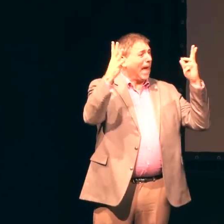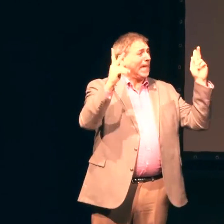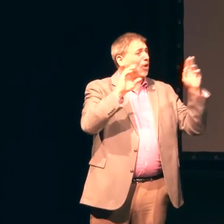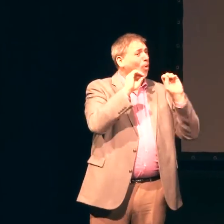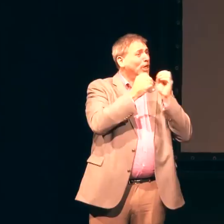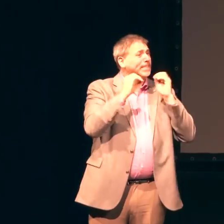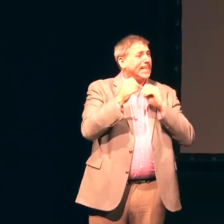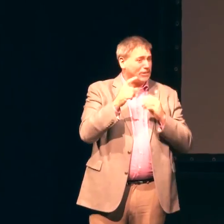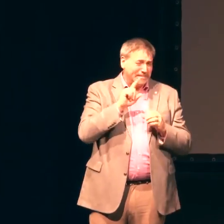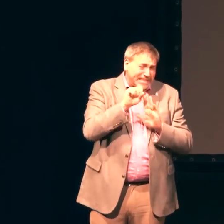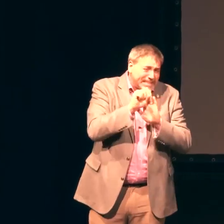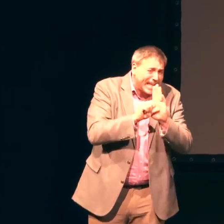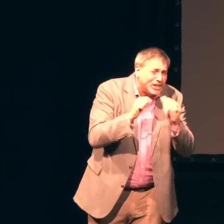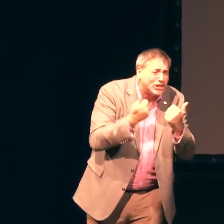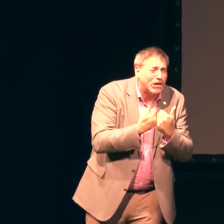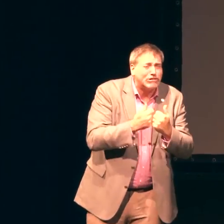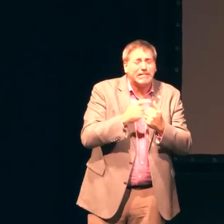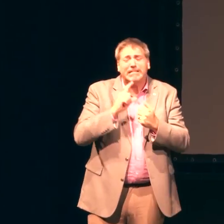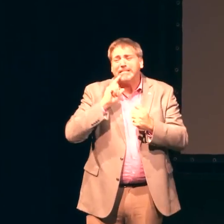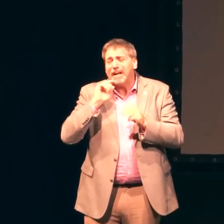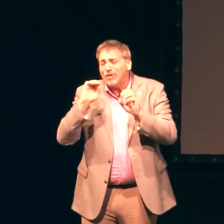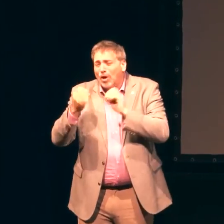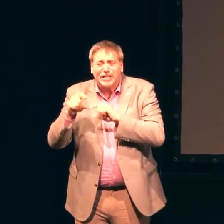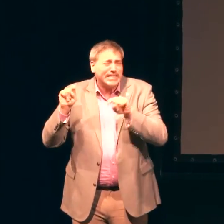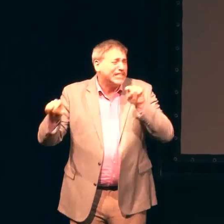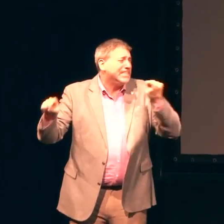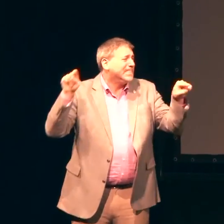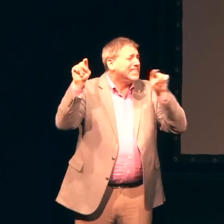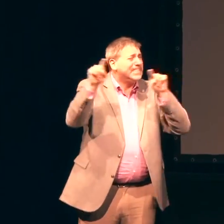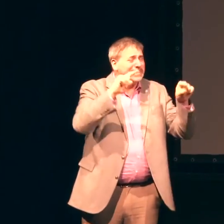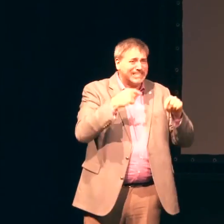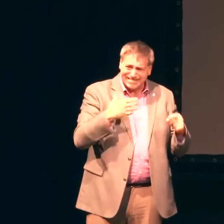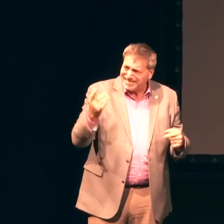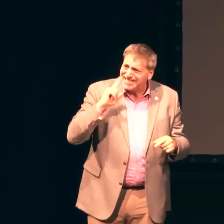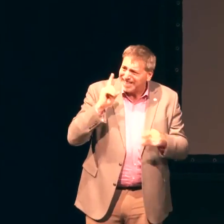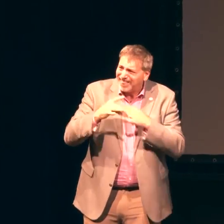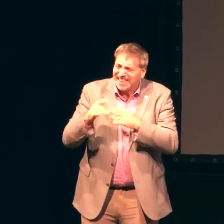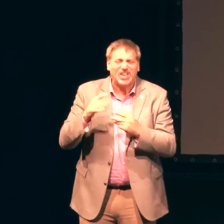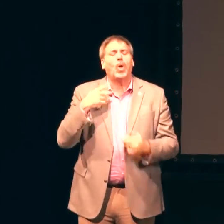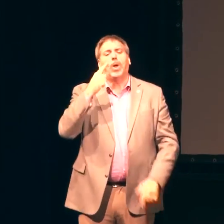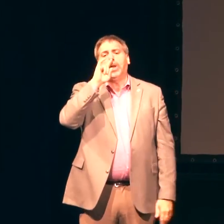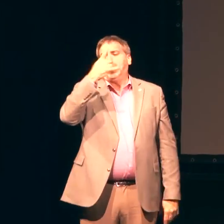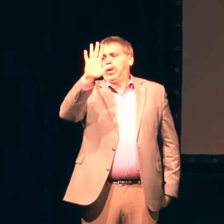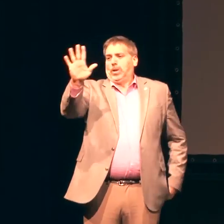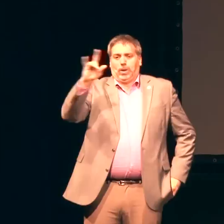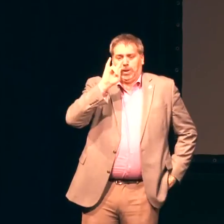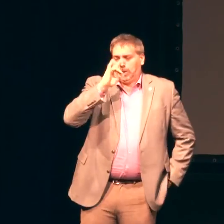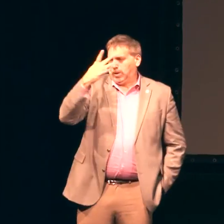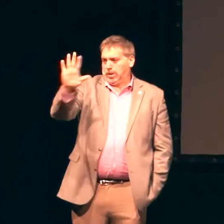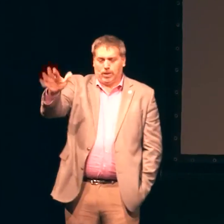criticize leaderships, a lot of organizations, state agencies, Deaf organizations, they say, oh no,